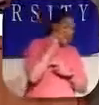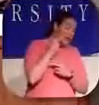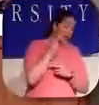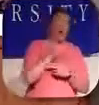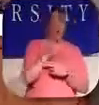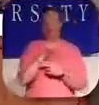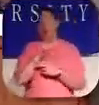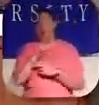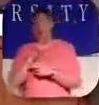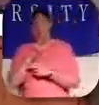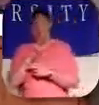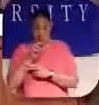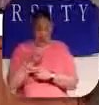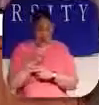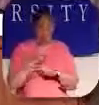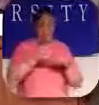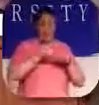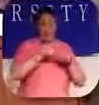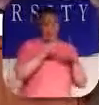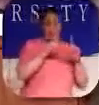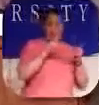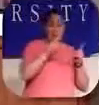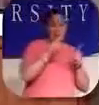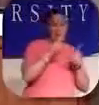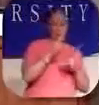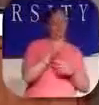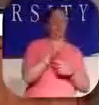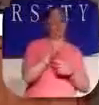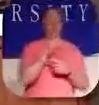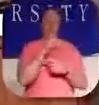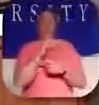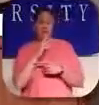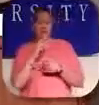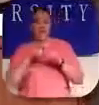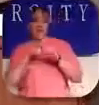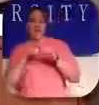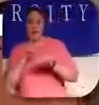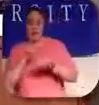They'll hear perhaps a different accent What they hear are different norms of behavior and expectations